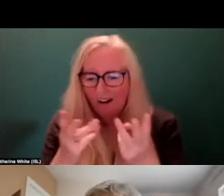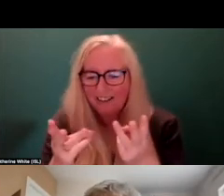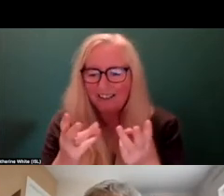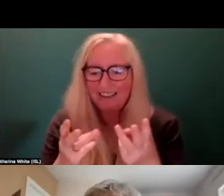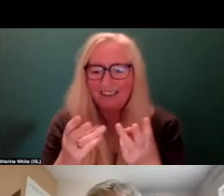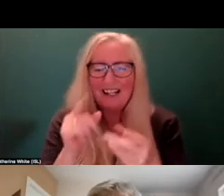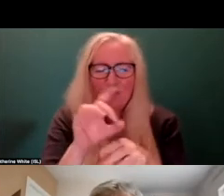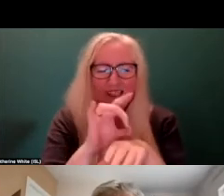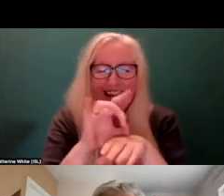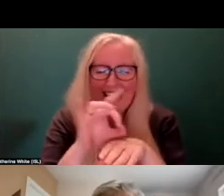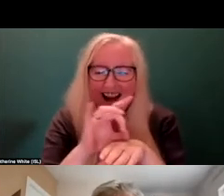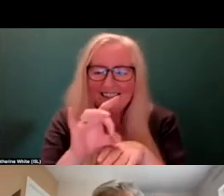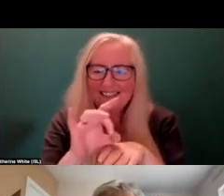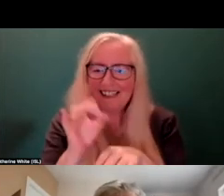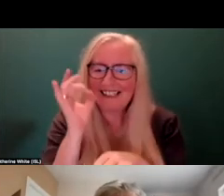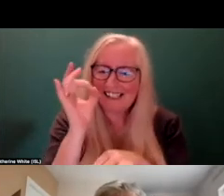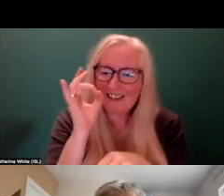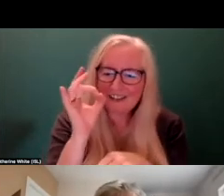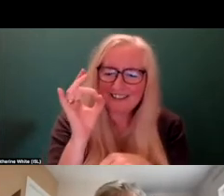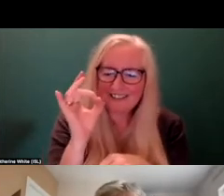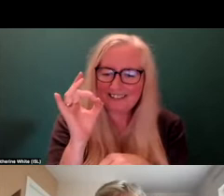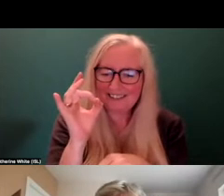And there are pros and cons around those kinds of kitchens.